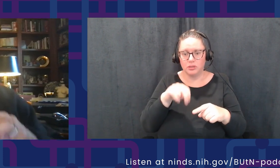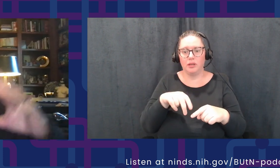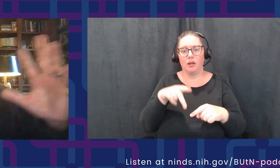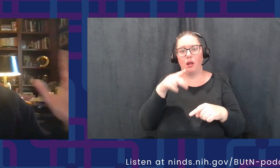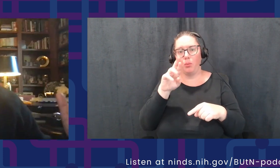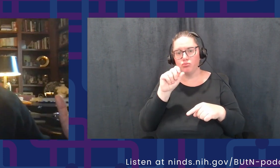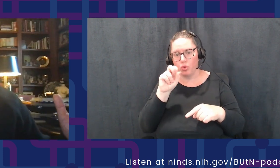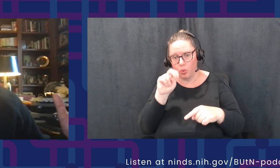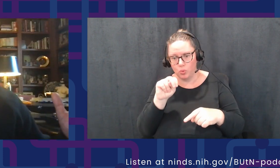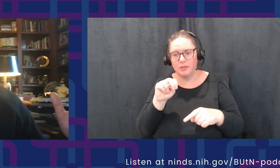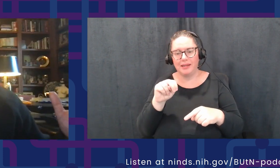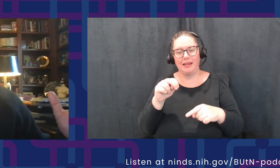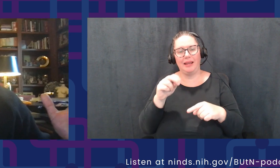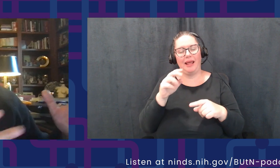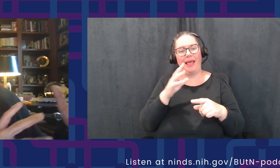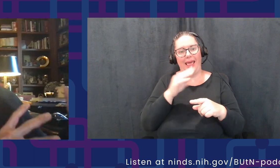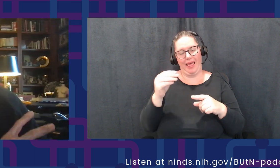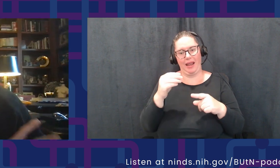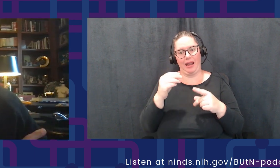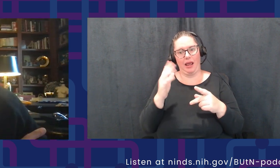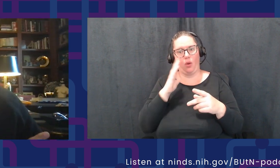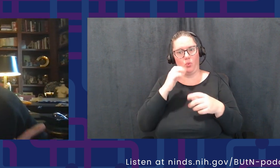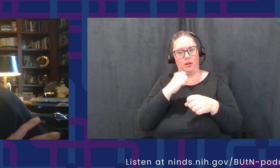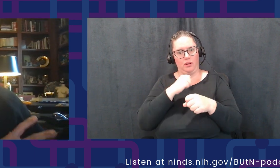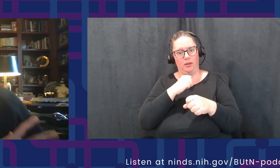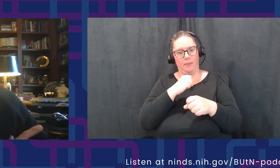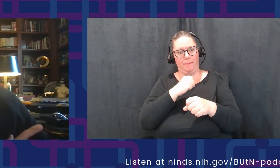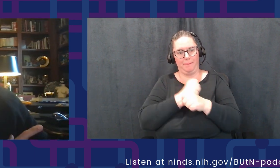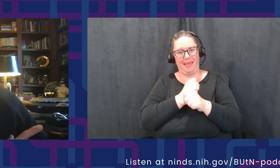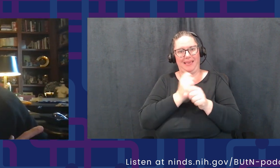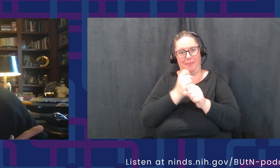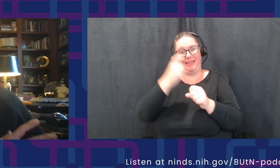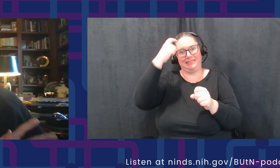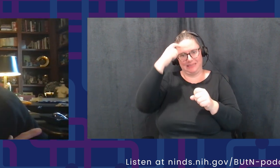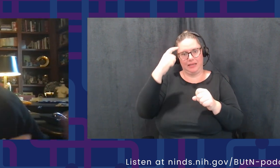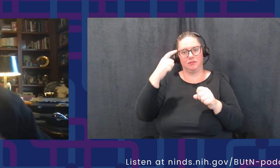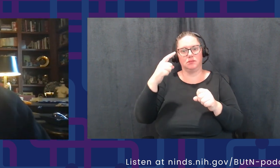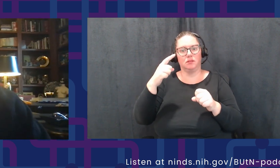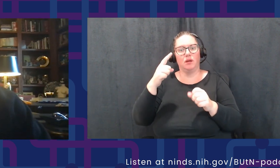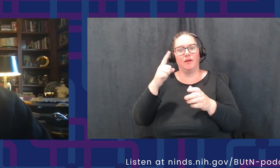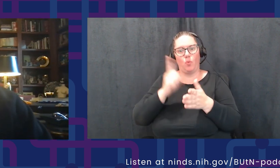But put it in a perspective that would make sense based on what they were hearing from that particular patient.